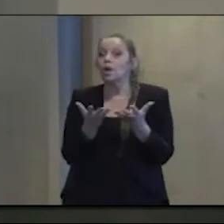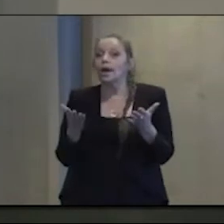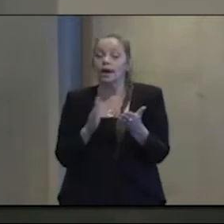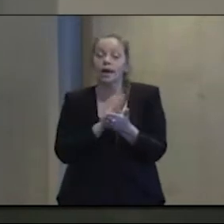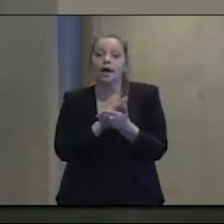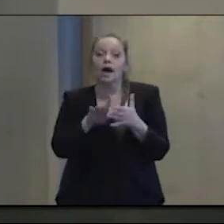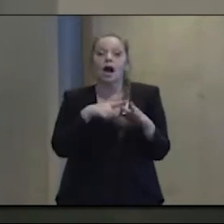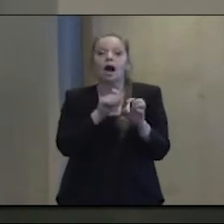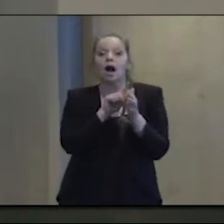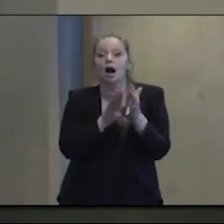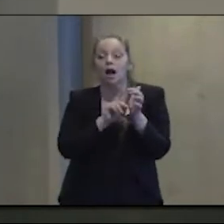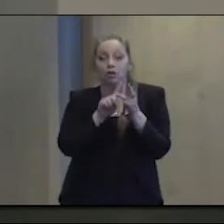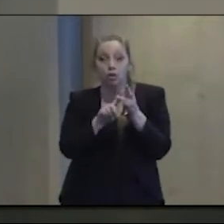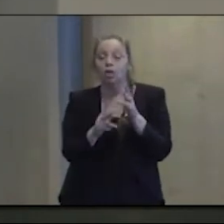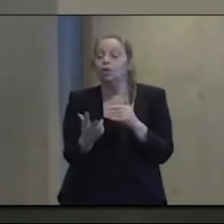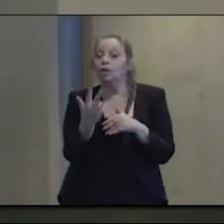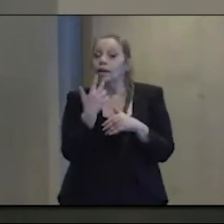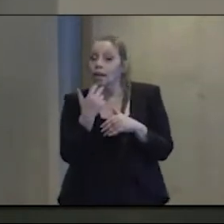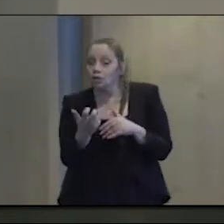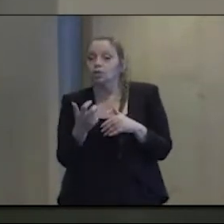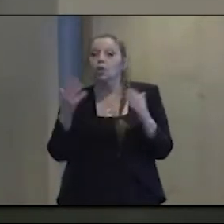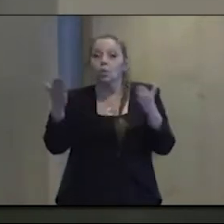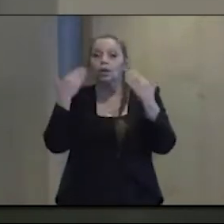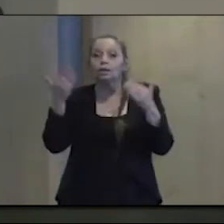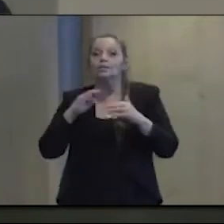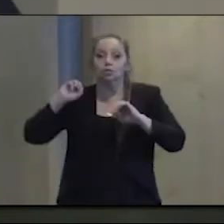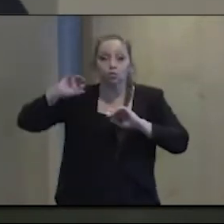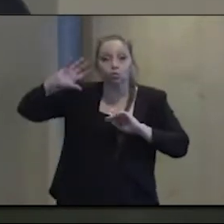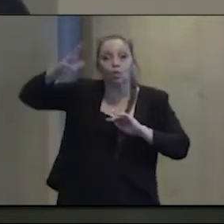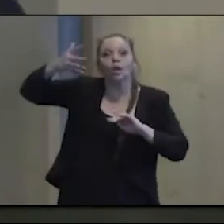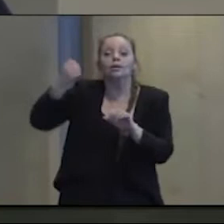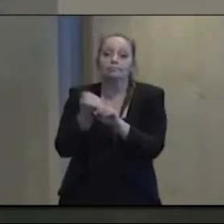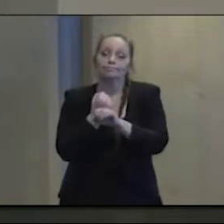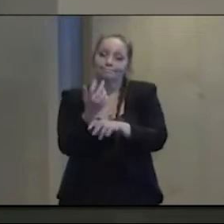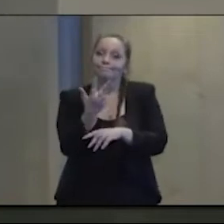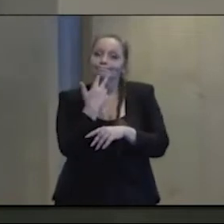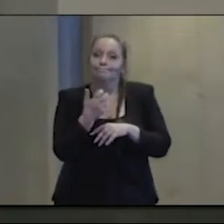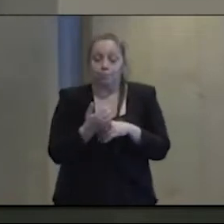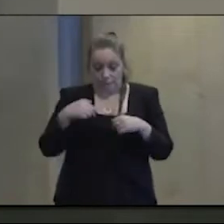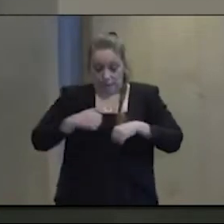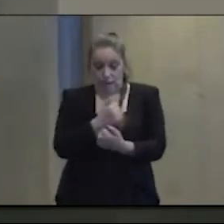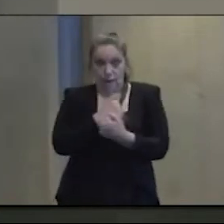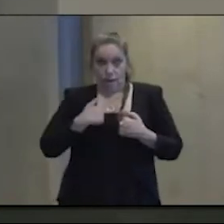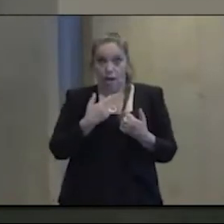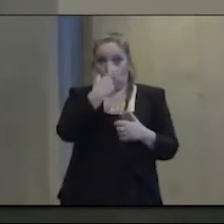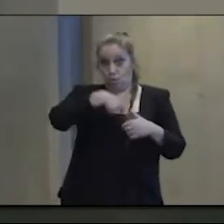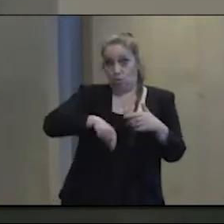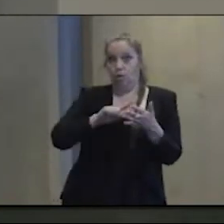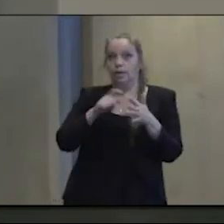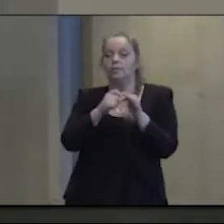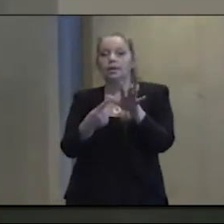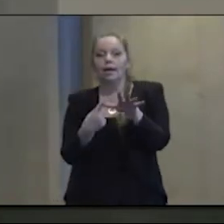solar and wind generation projects. Our role at EPA is actually to protect the environment